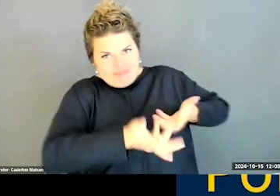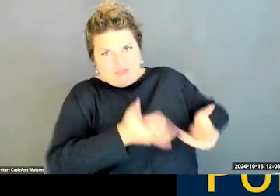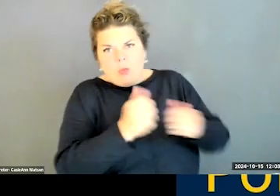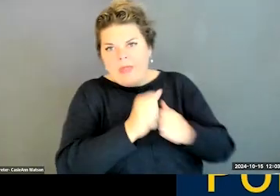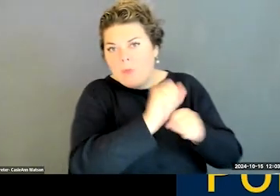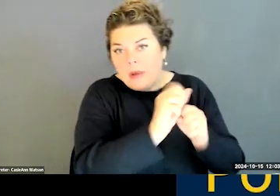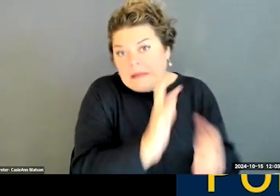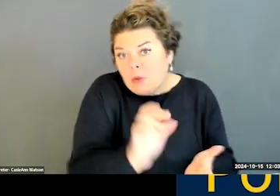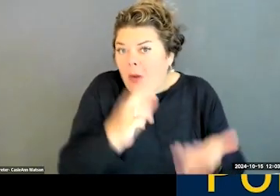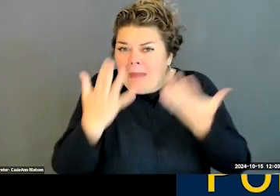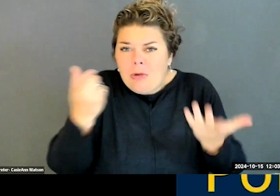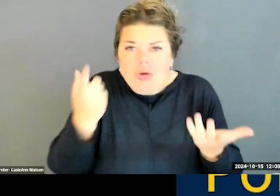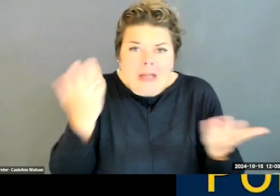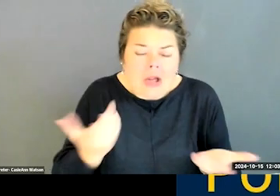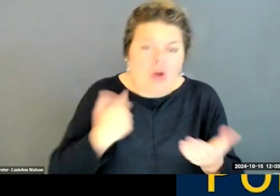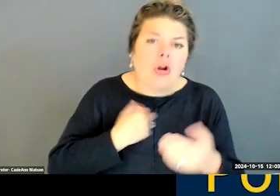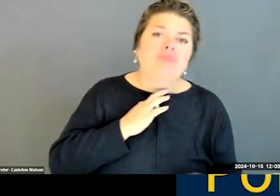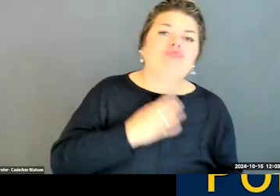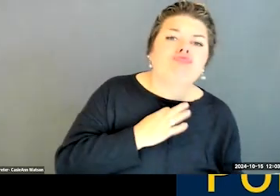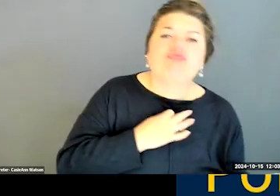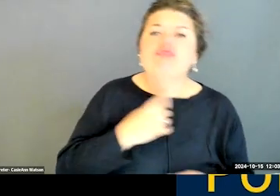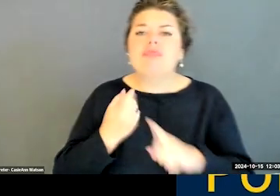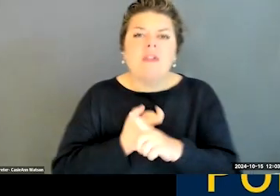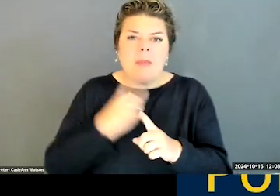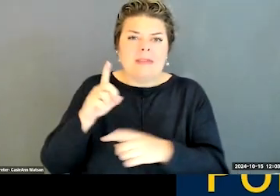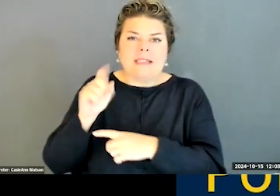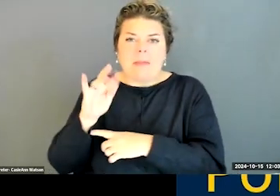Or maybe you're here just because you want to learn more from the Disability Equity Office.